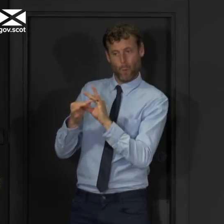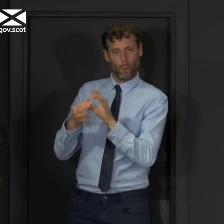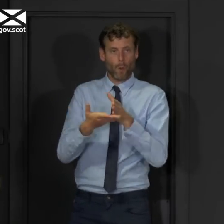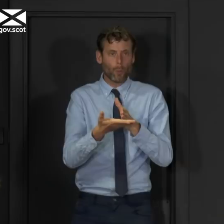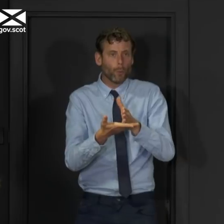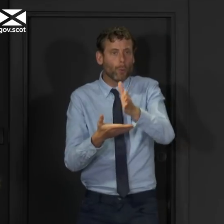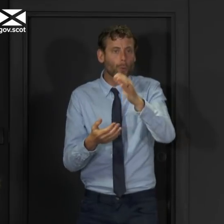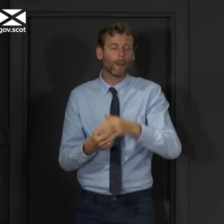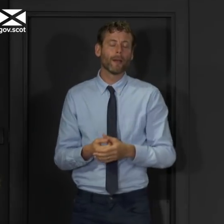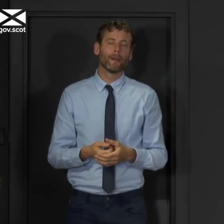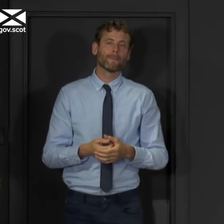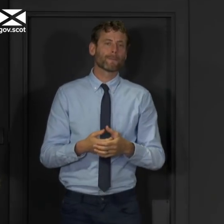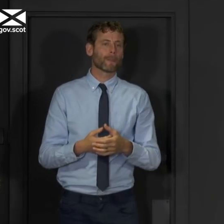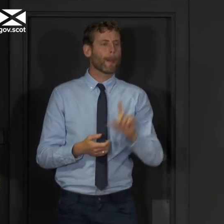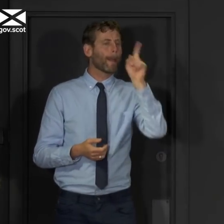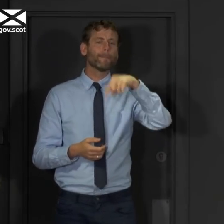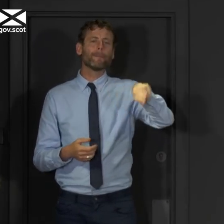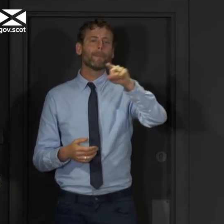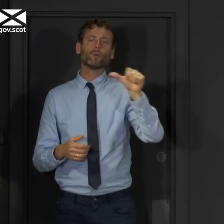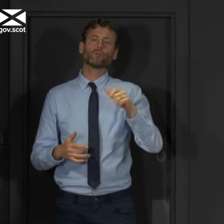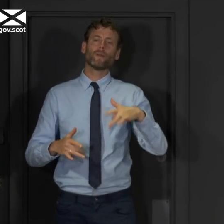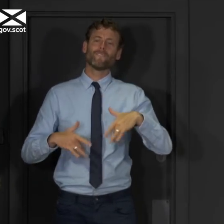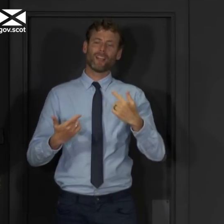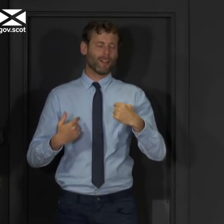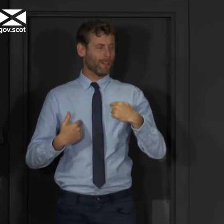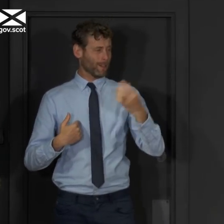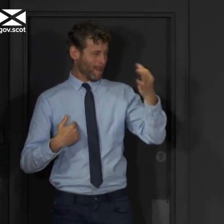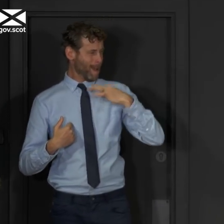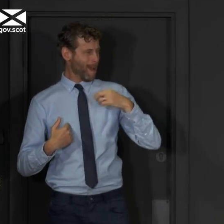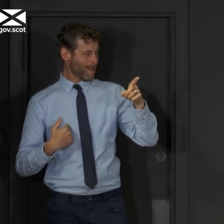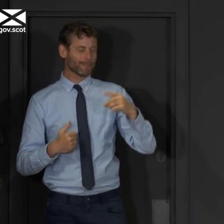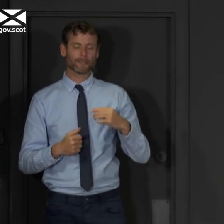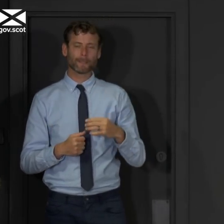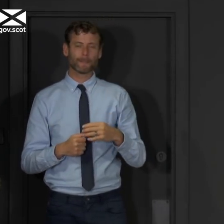should feel. I'm not going to stand Here and suggest to anybody that this is not a deeply